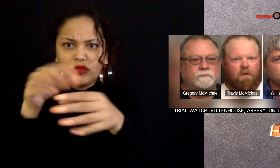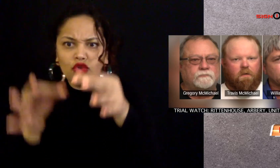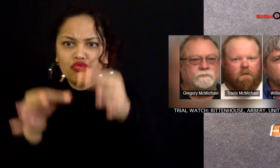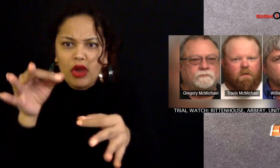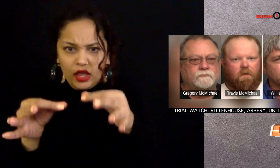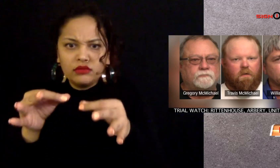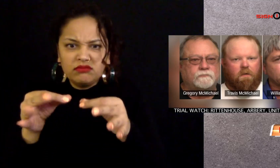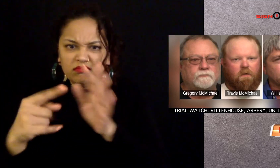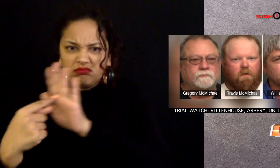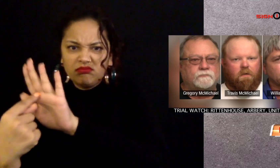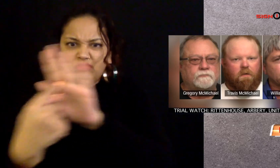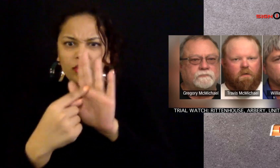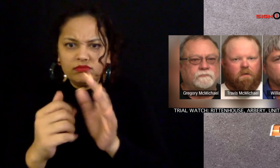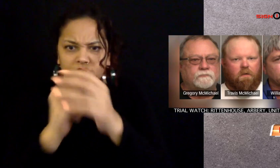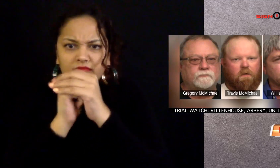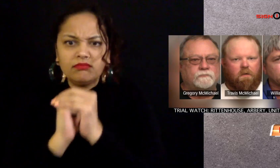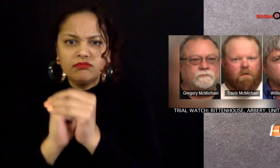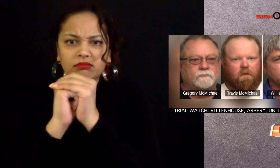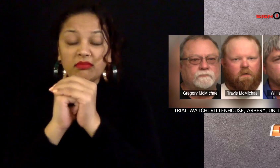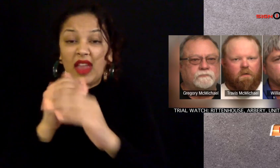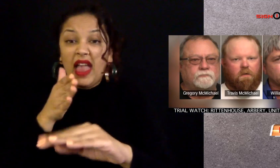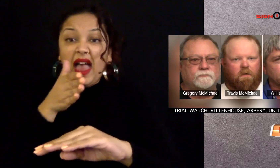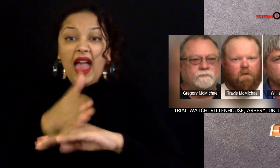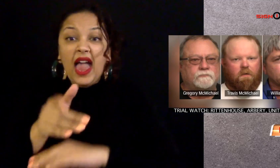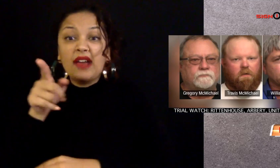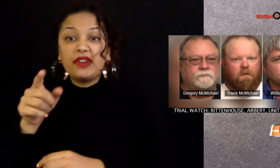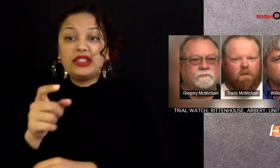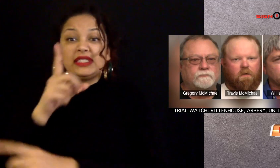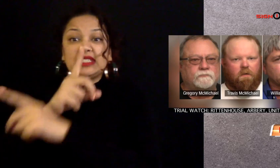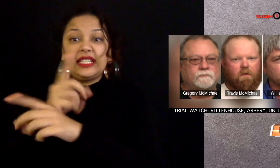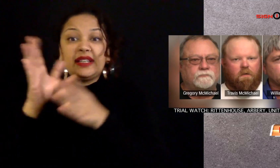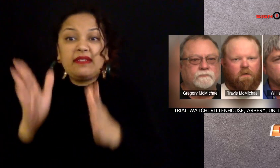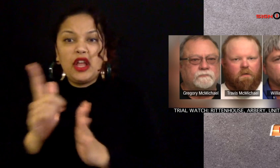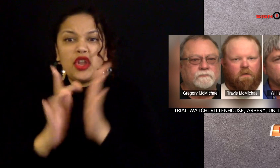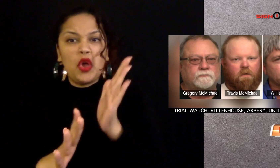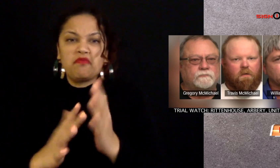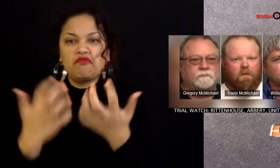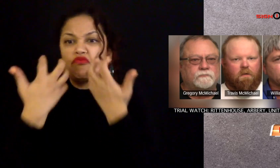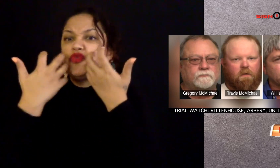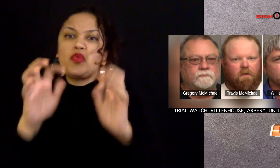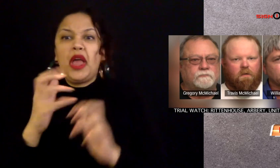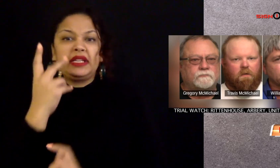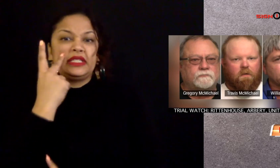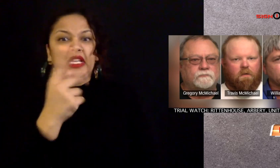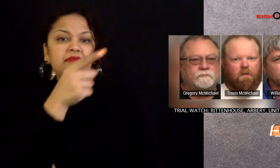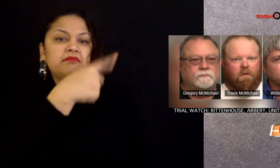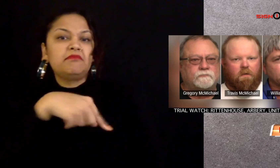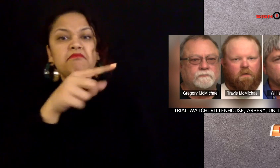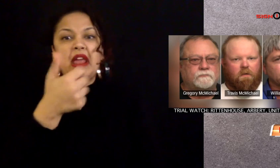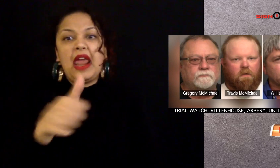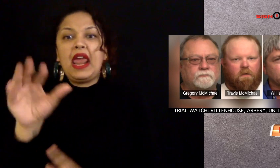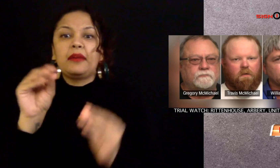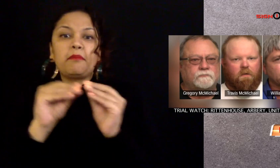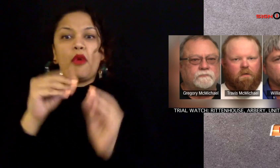black pastors showed up in front of the courthouse to form a wall of prayer after defense lawyers